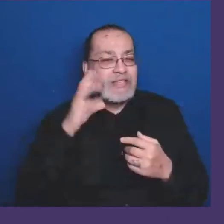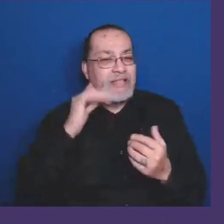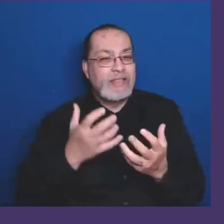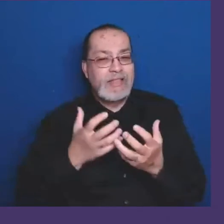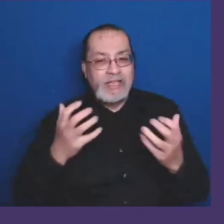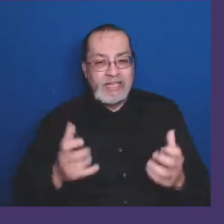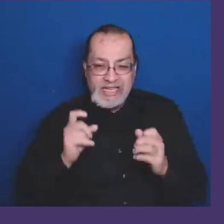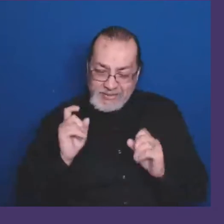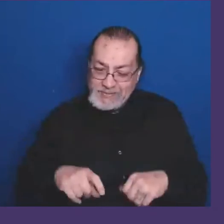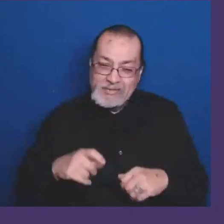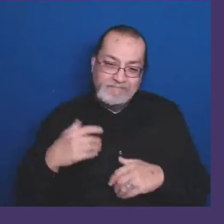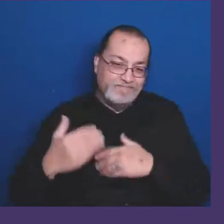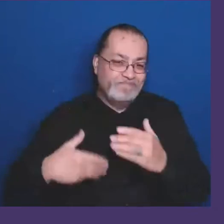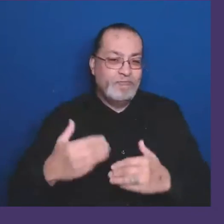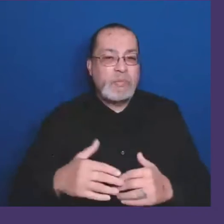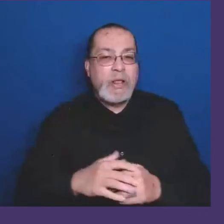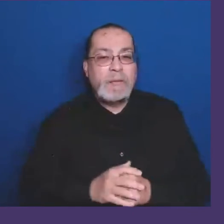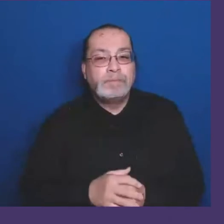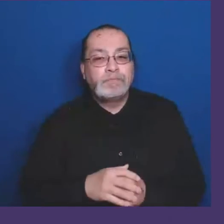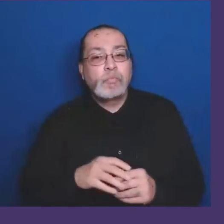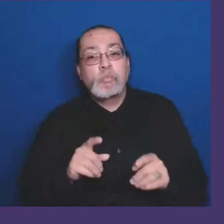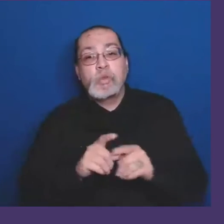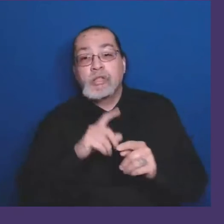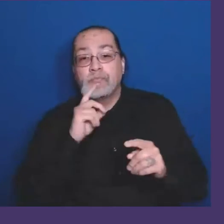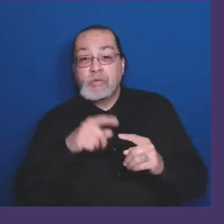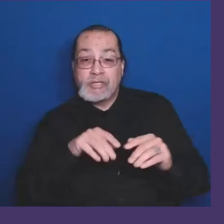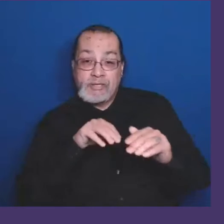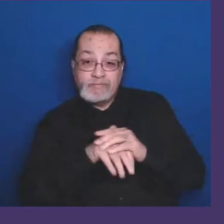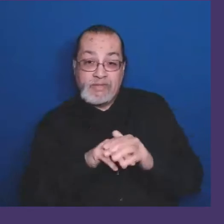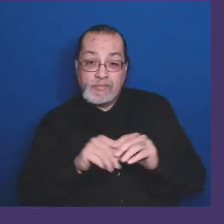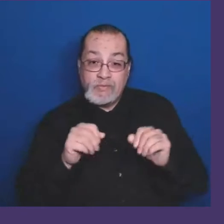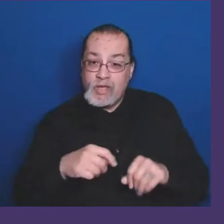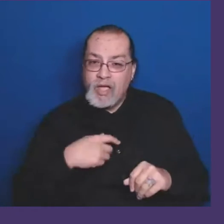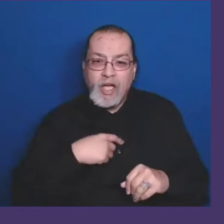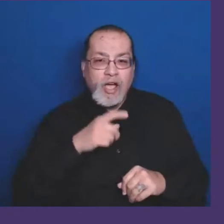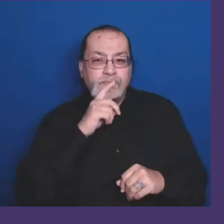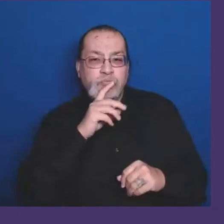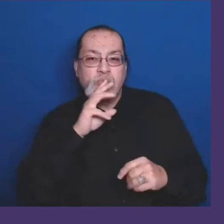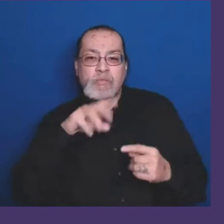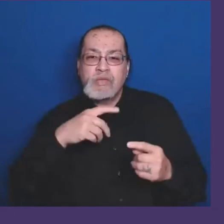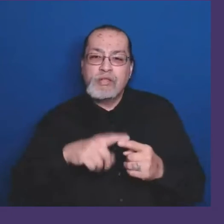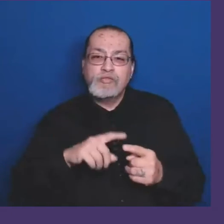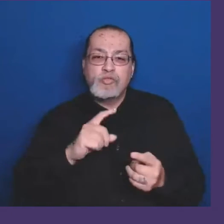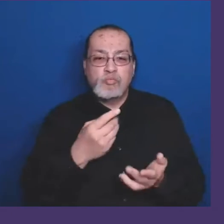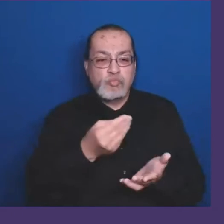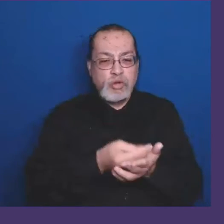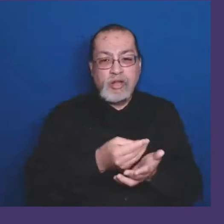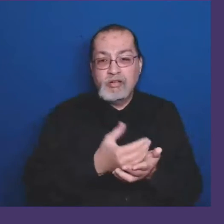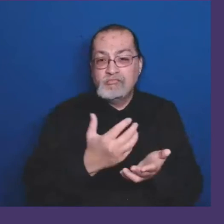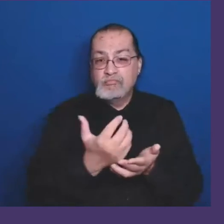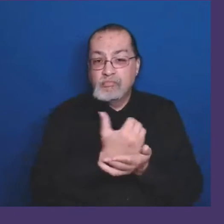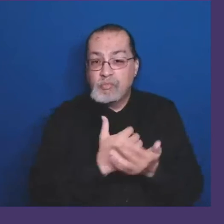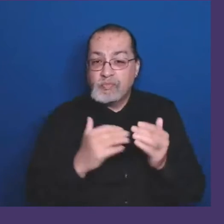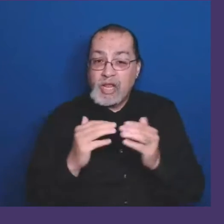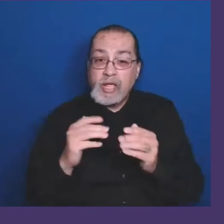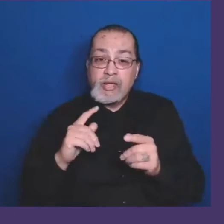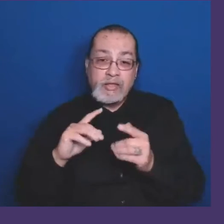we're not just talking about wage equity and digital. We are also talking about physical accessibility,